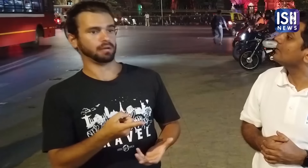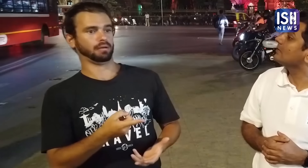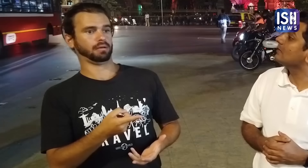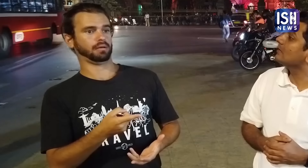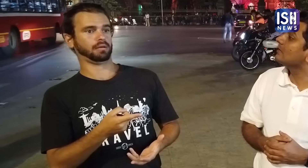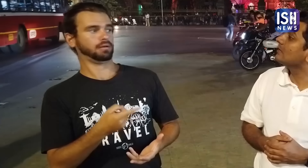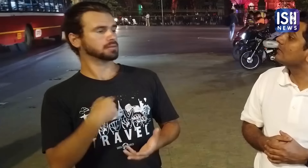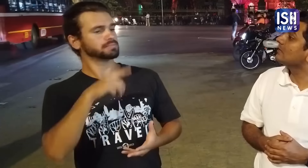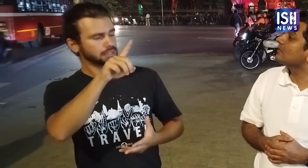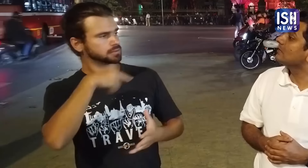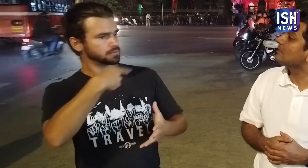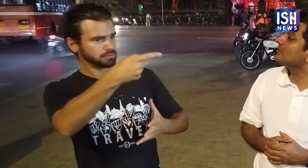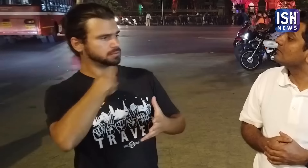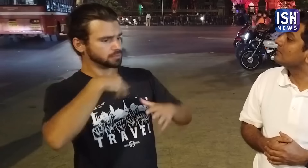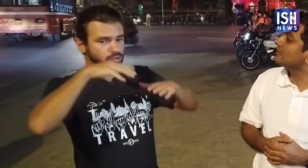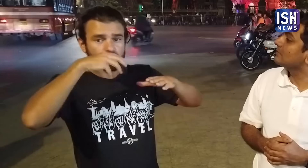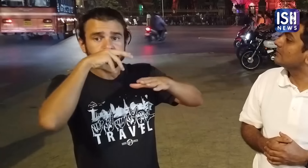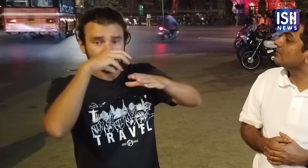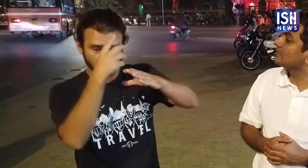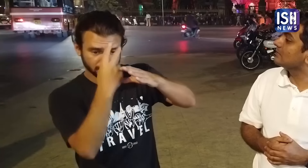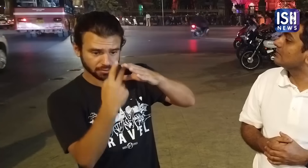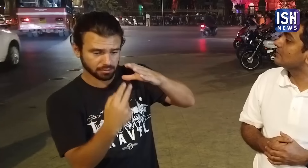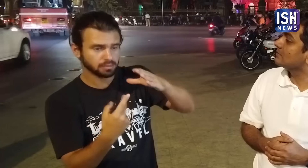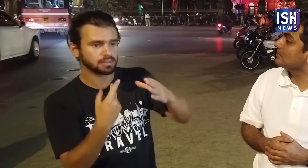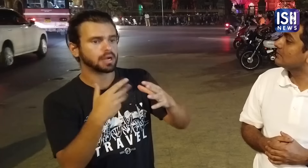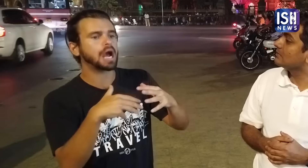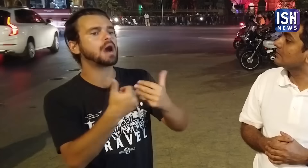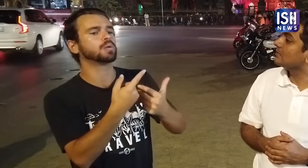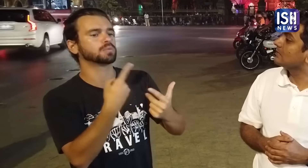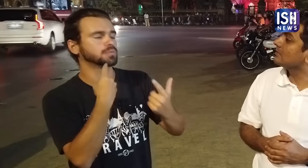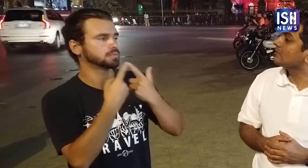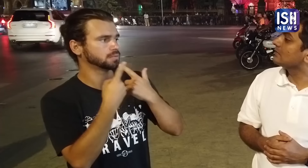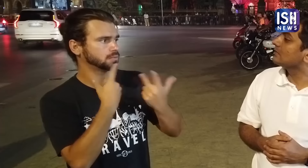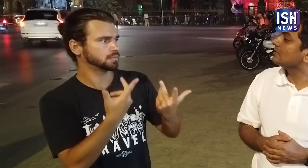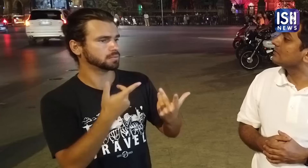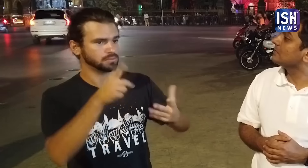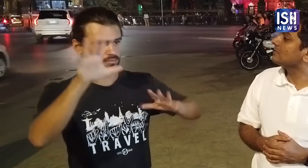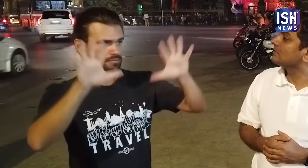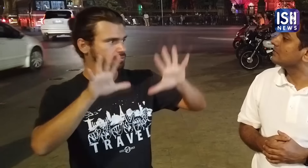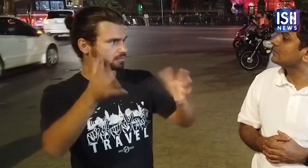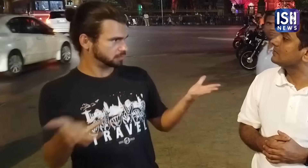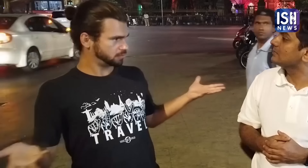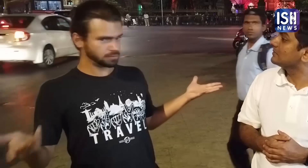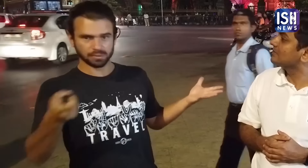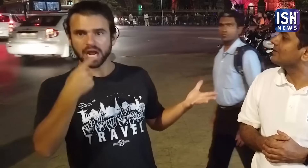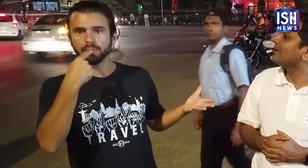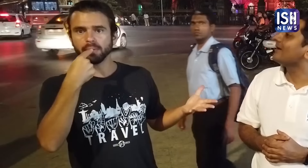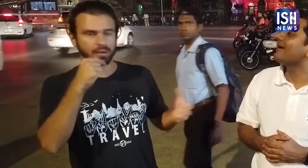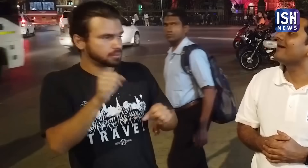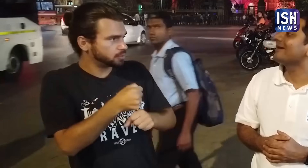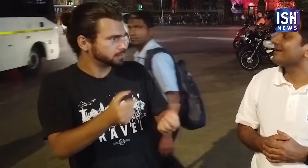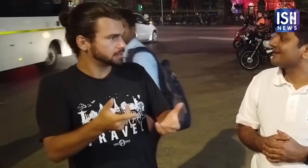They were shocked! I asked them how do they communicate when they dive? They use gestures because talking is impossible.